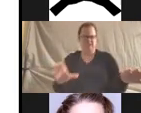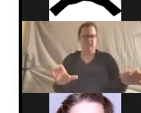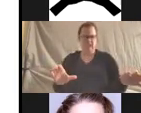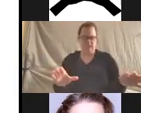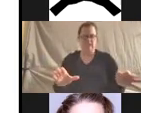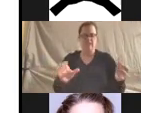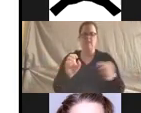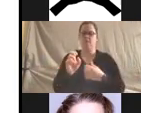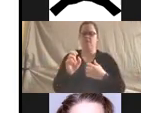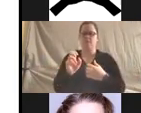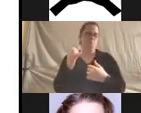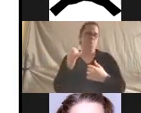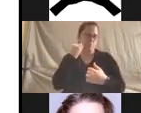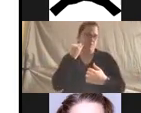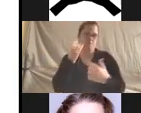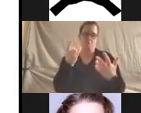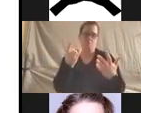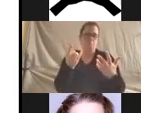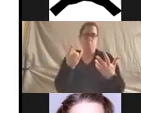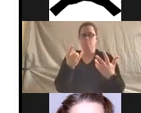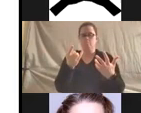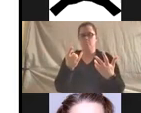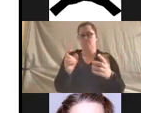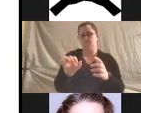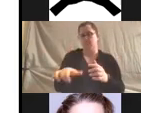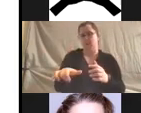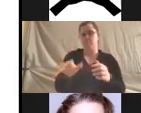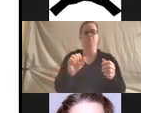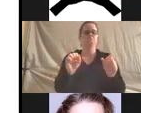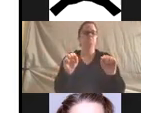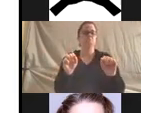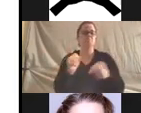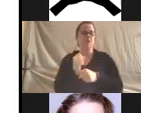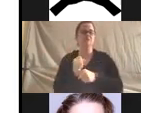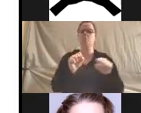if that is something that wouldn't make it possible or easier to participate.